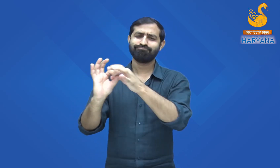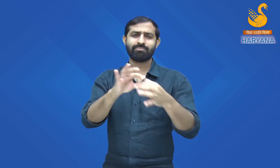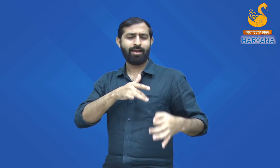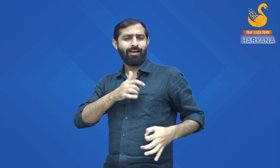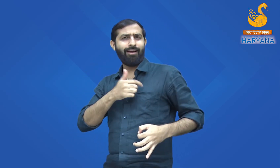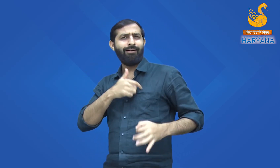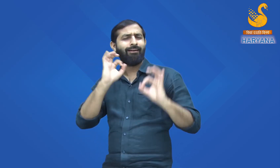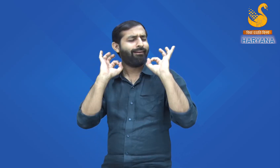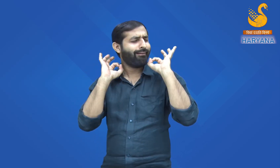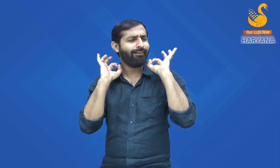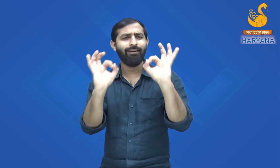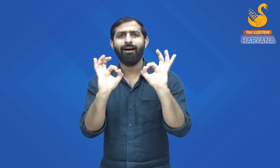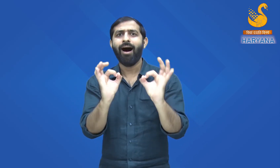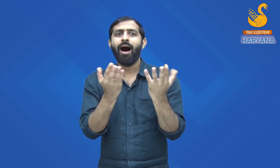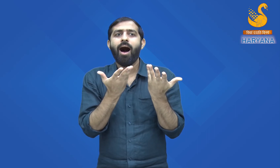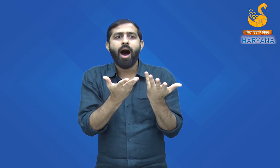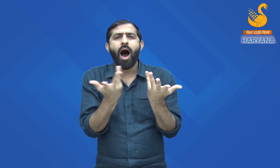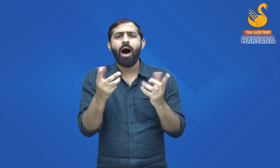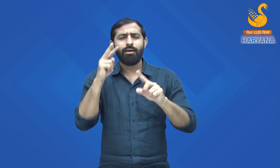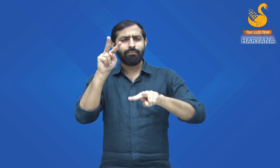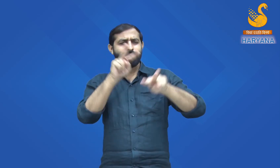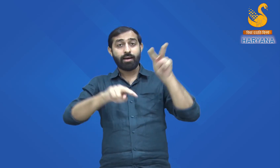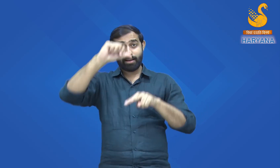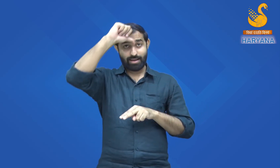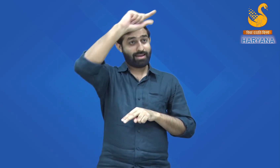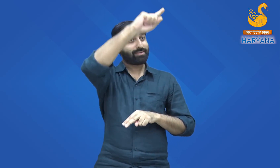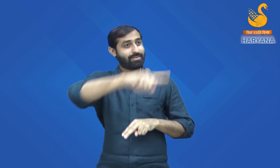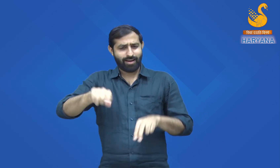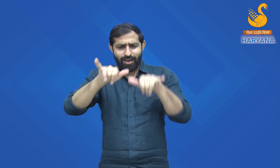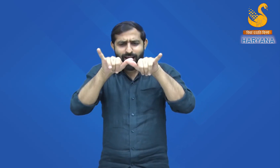but we feel a very strong connect with them and we accept them with an open heart